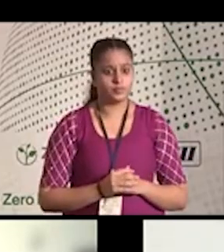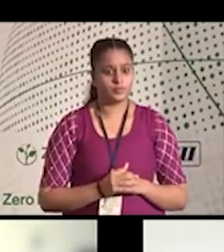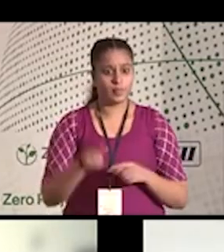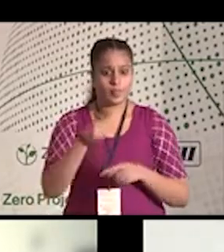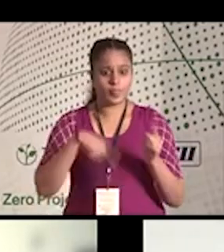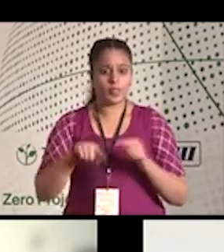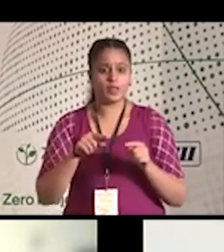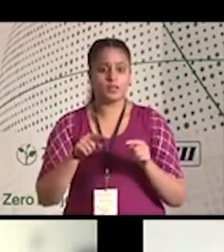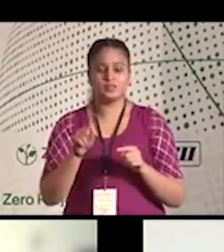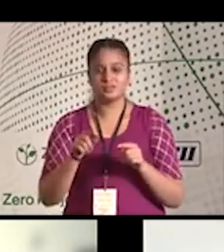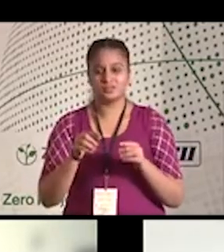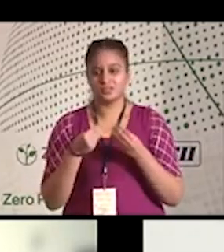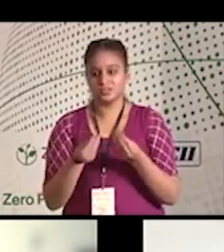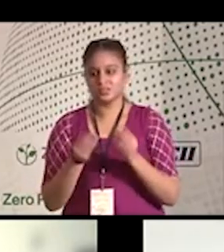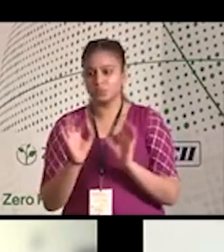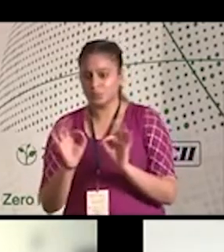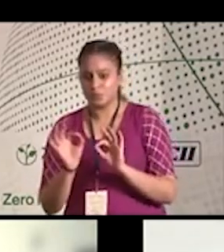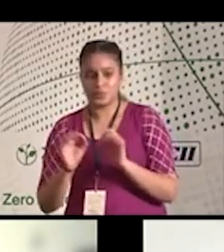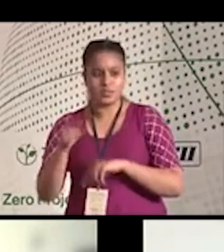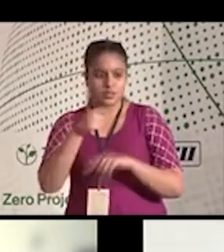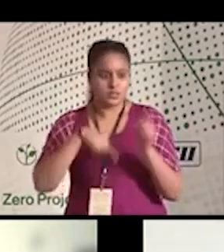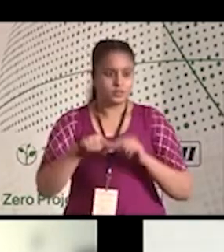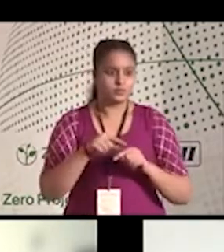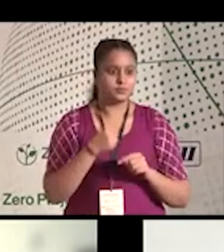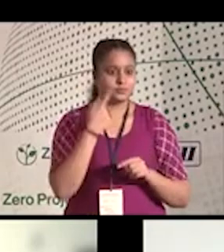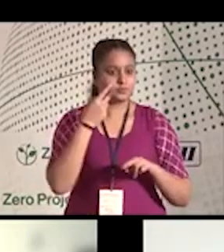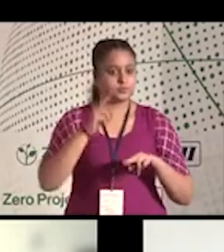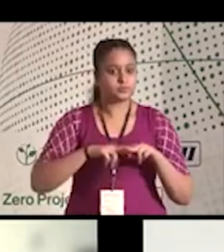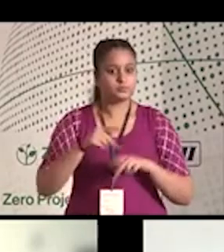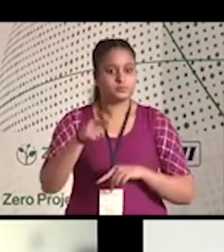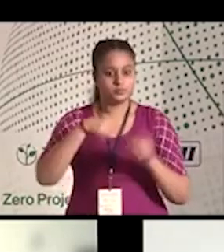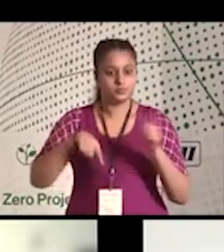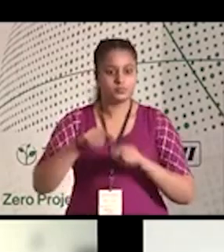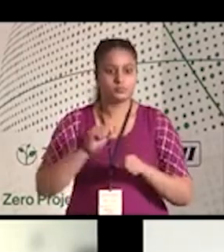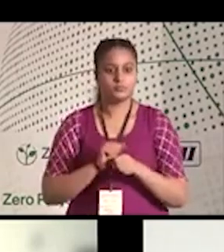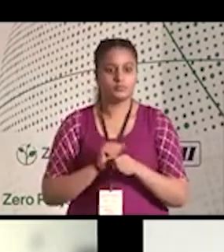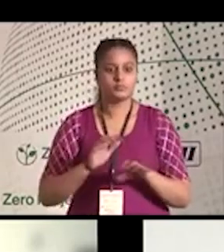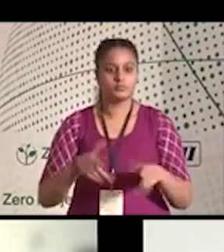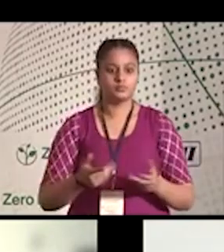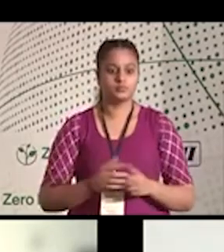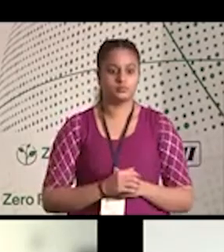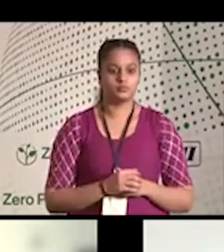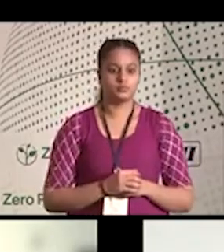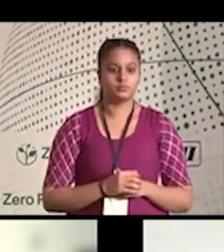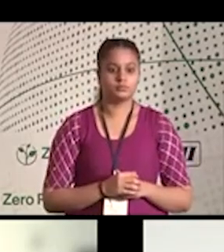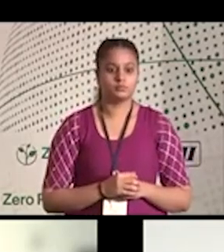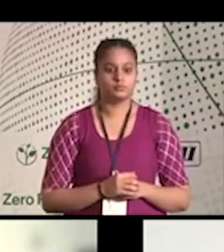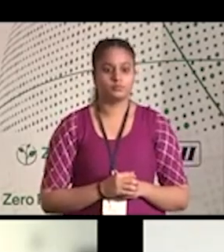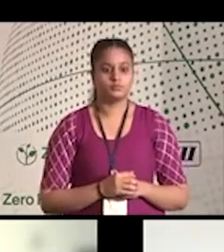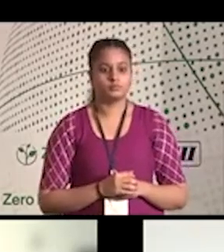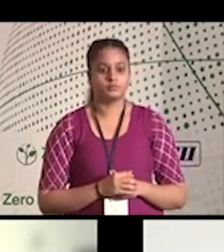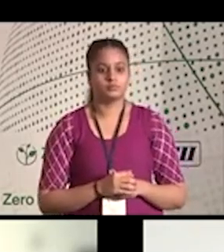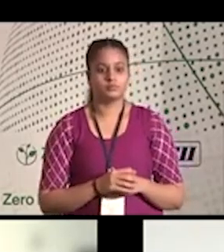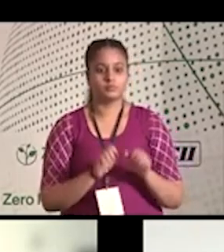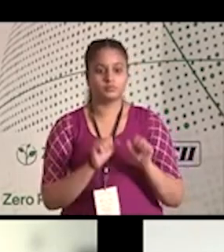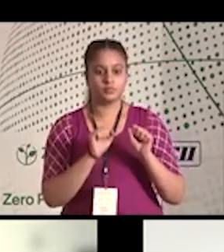you're not hiring anybody, if you know what I mean. That's kind of the way I look at it. Yeah And I don't want to take too much more time.